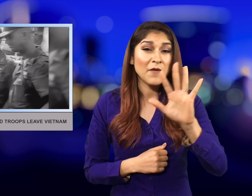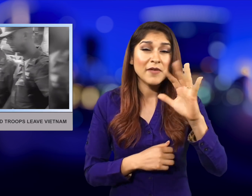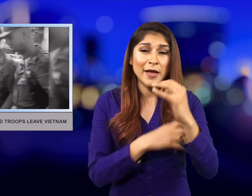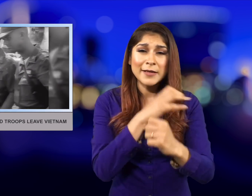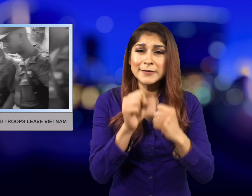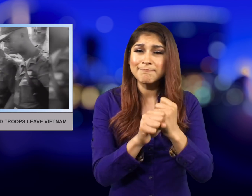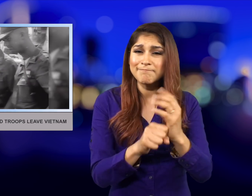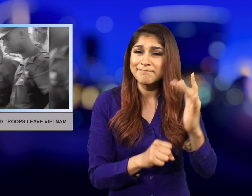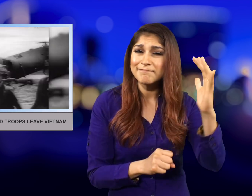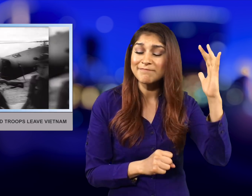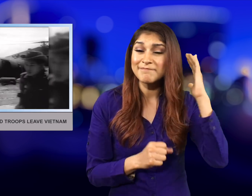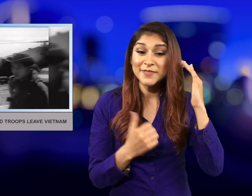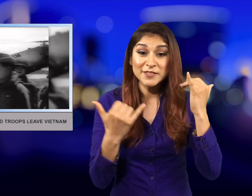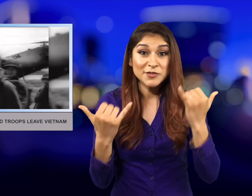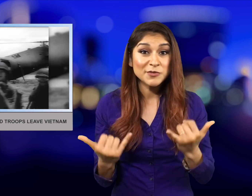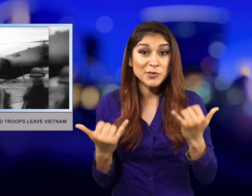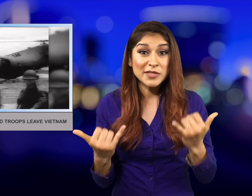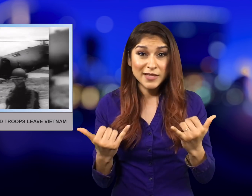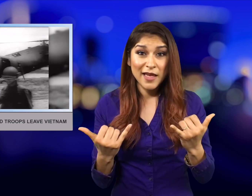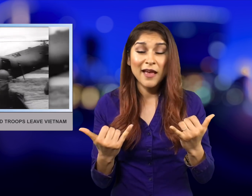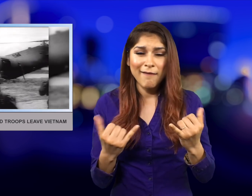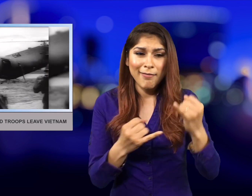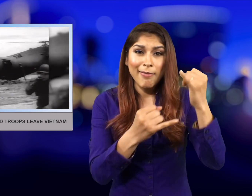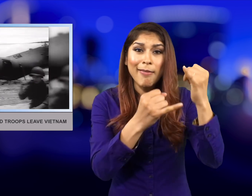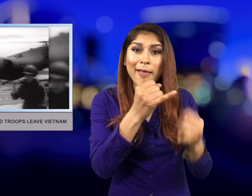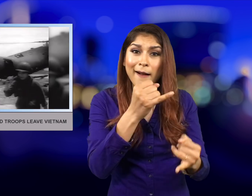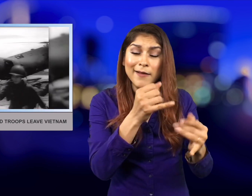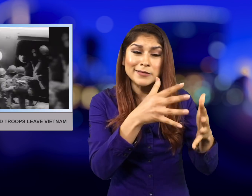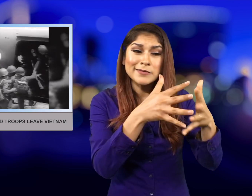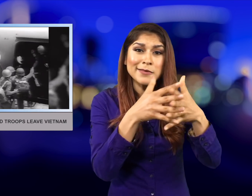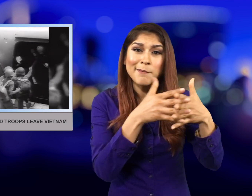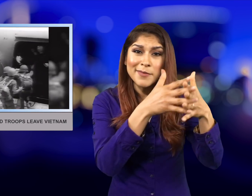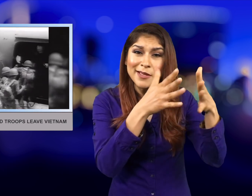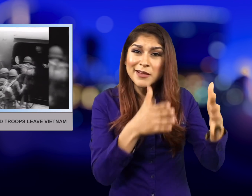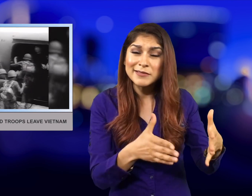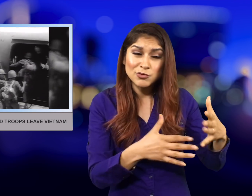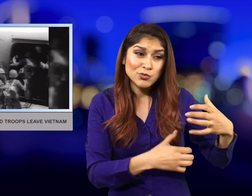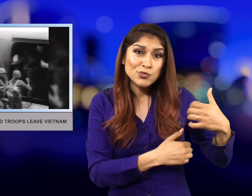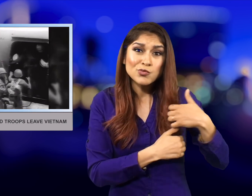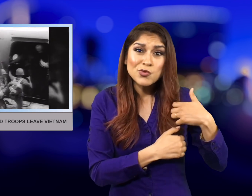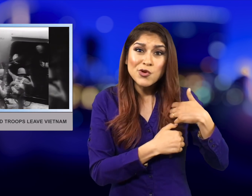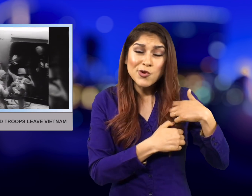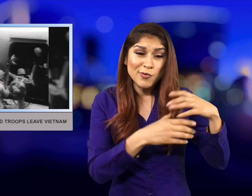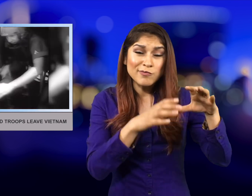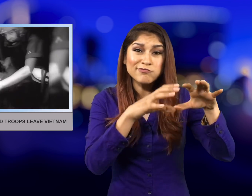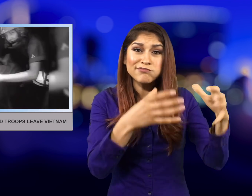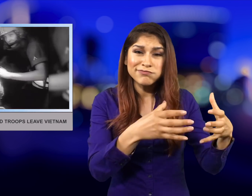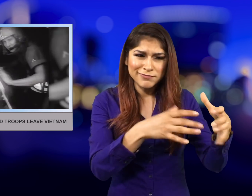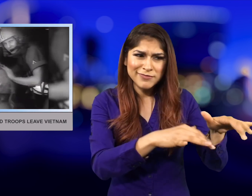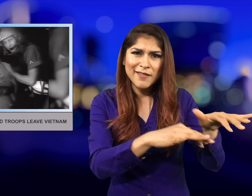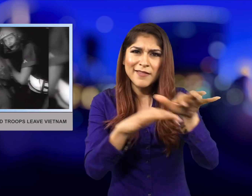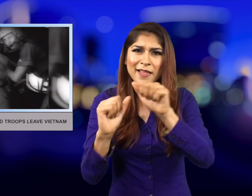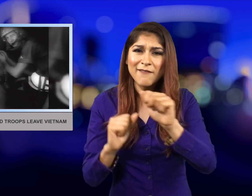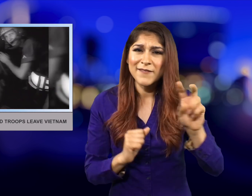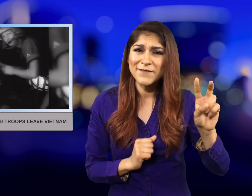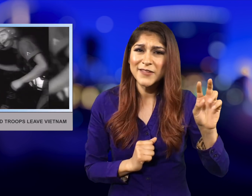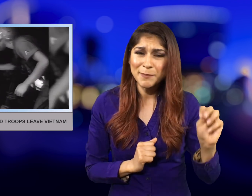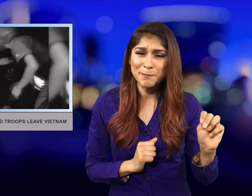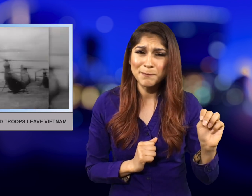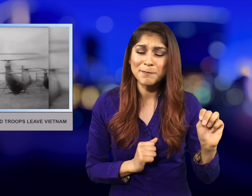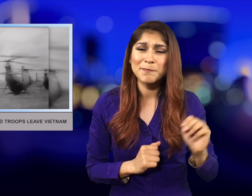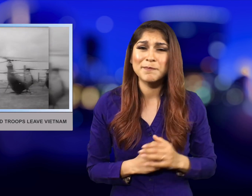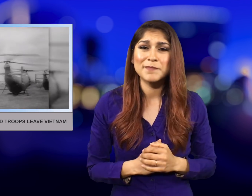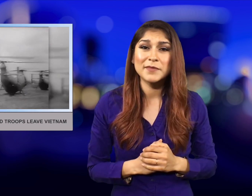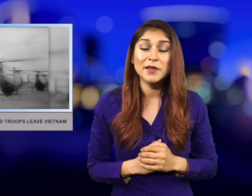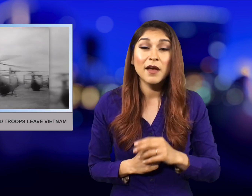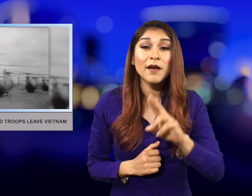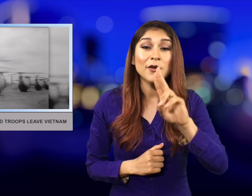On this day 45 years ago the last American ground troops left Vietnam.